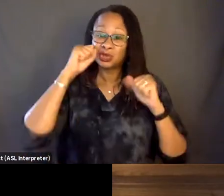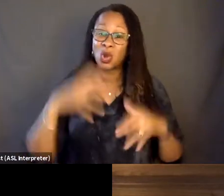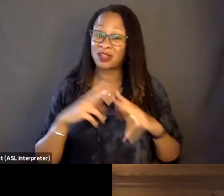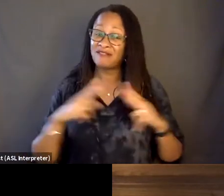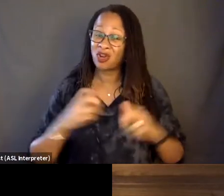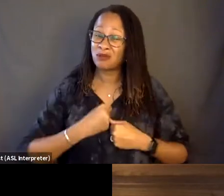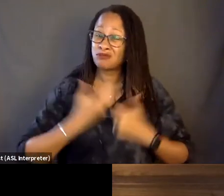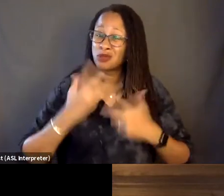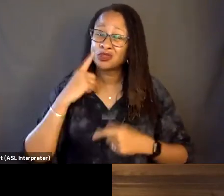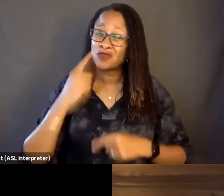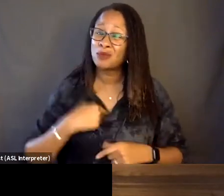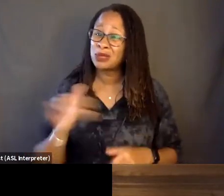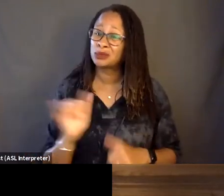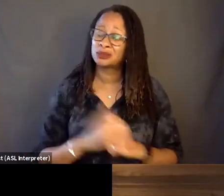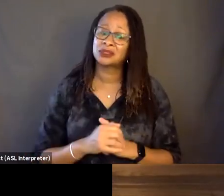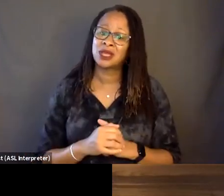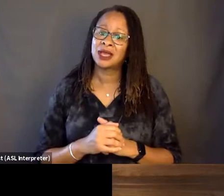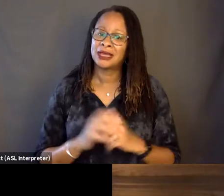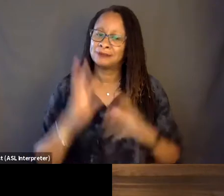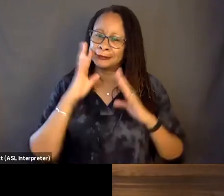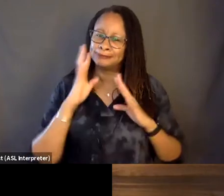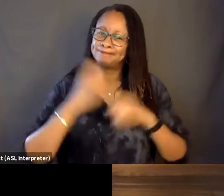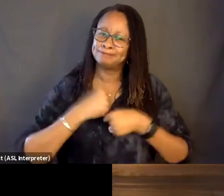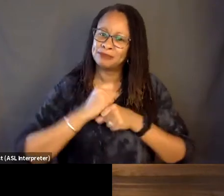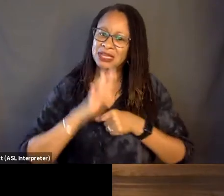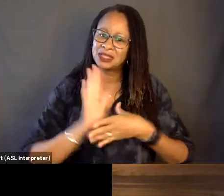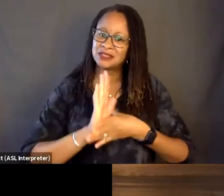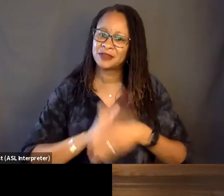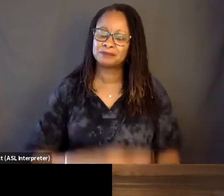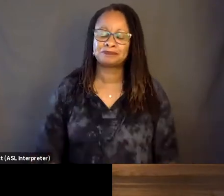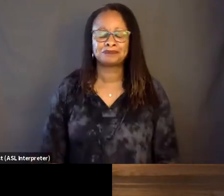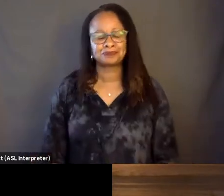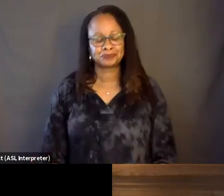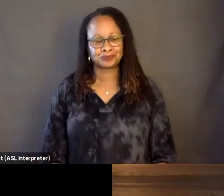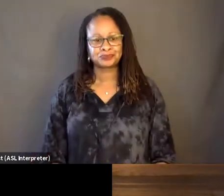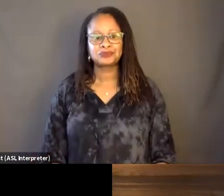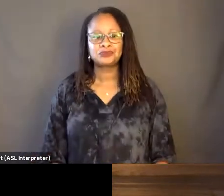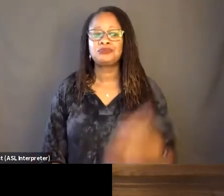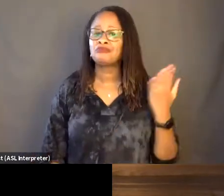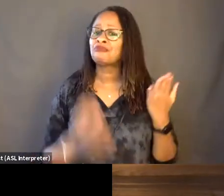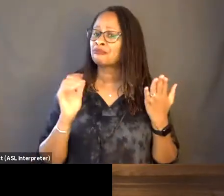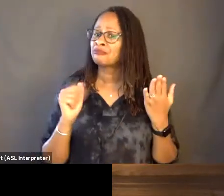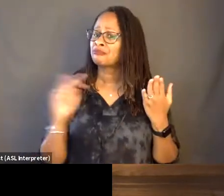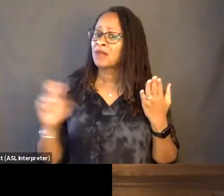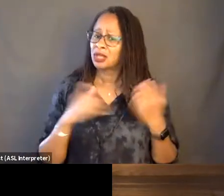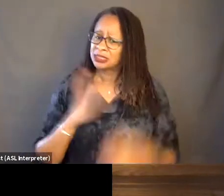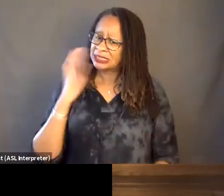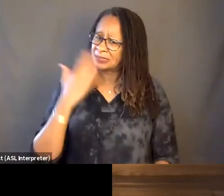for me in the crafting of this film. Well, it seems like you had an awful lot of information and you found out a lot of stuff.